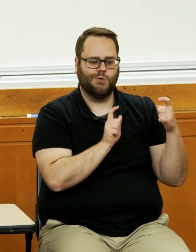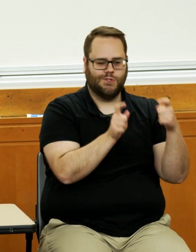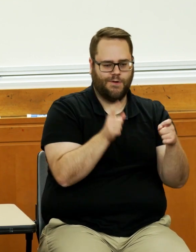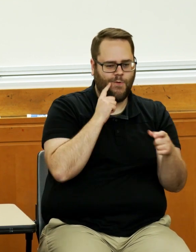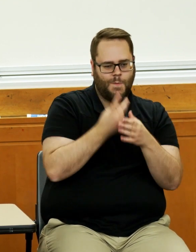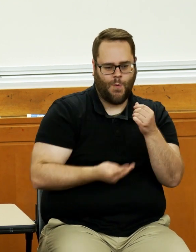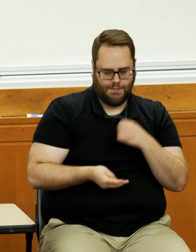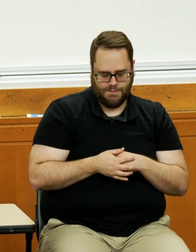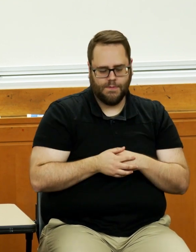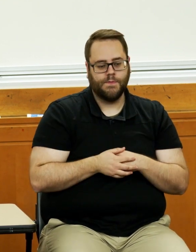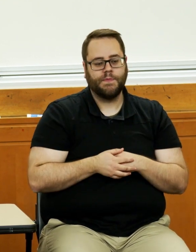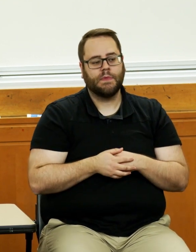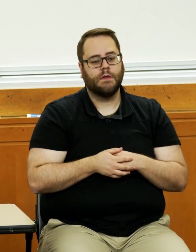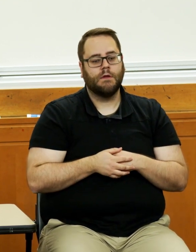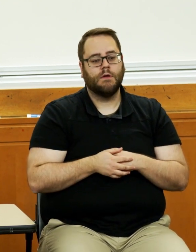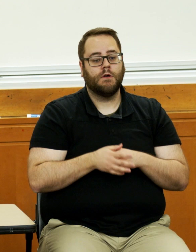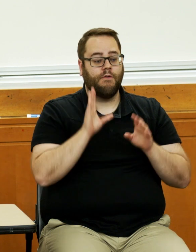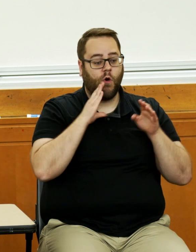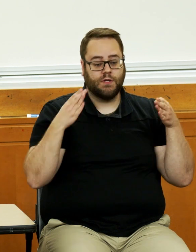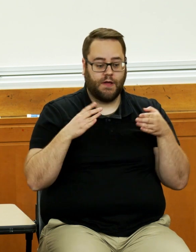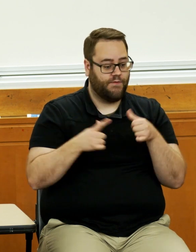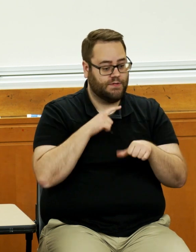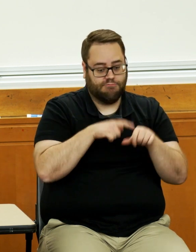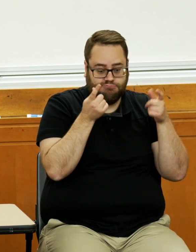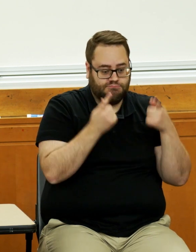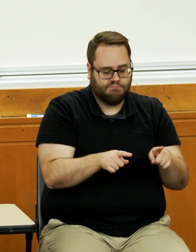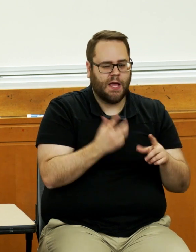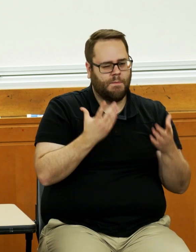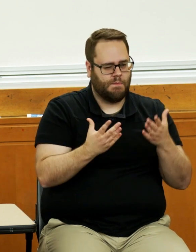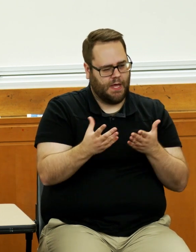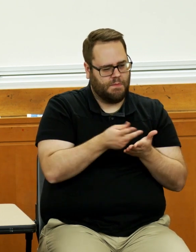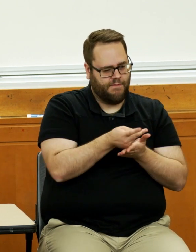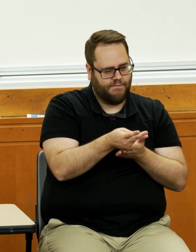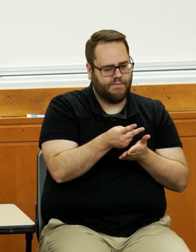Focusing solely on precedent setting might have its flaws, but where would we all be without those